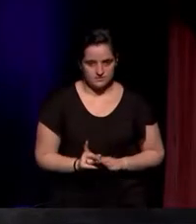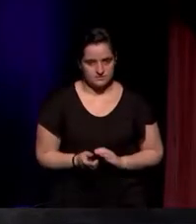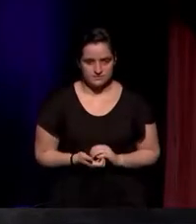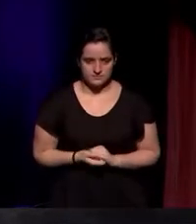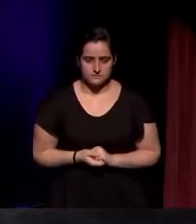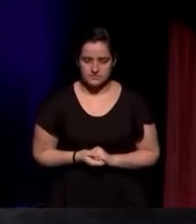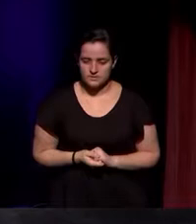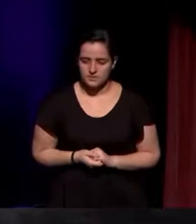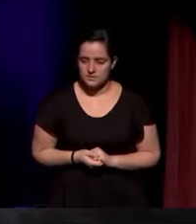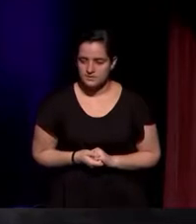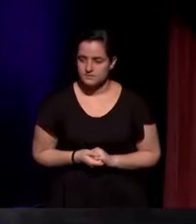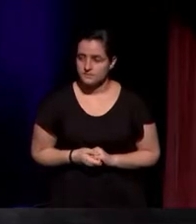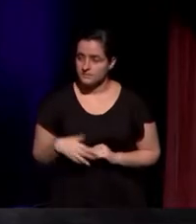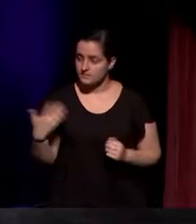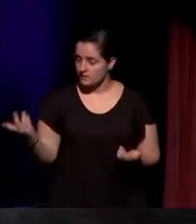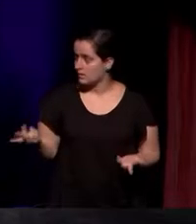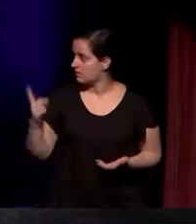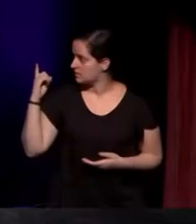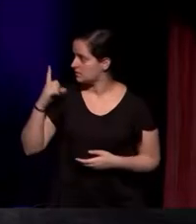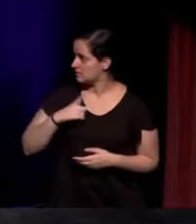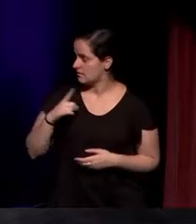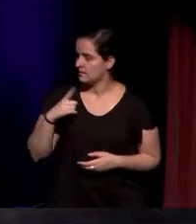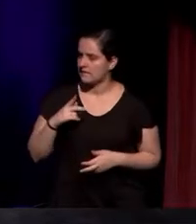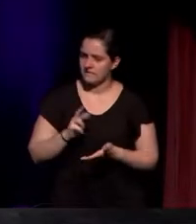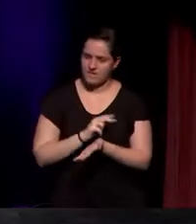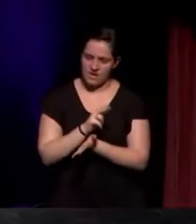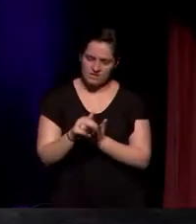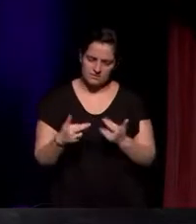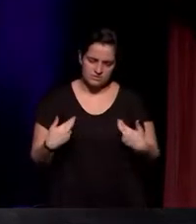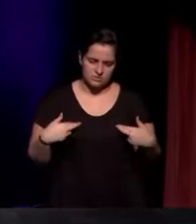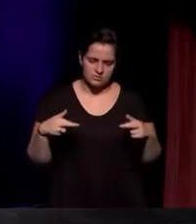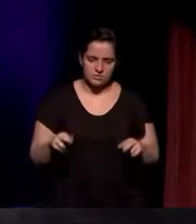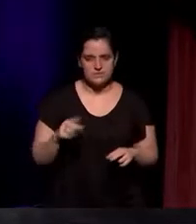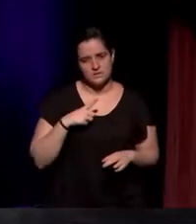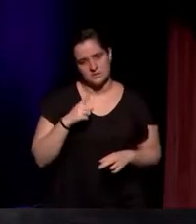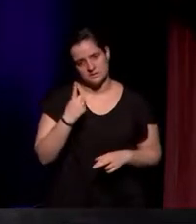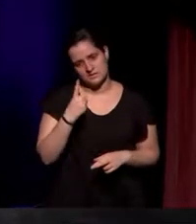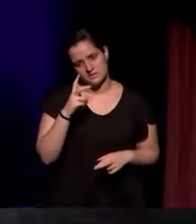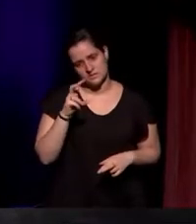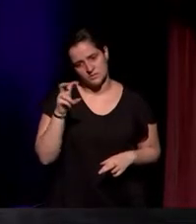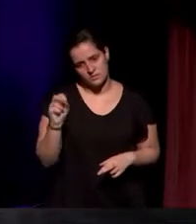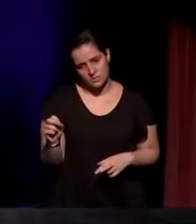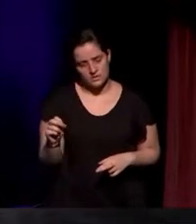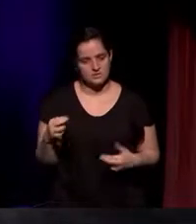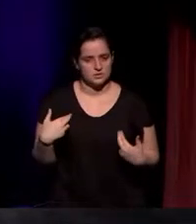In addition we have various religious denominations, we have about of 150 religious confessions